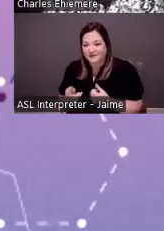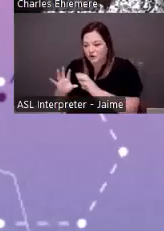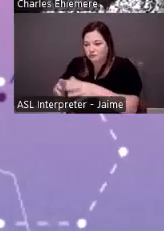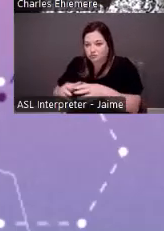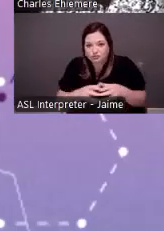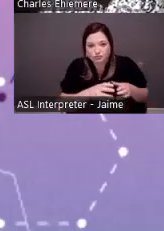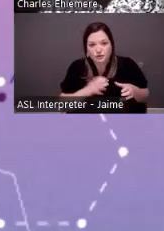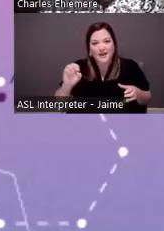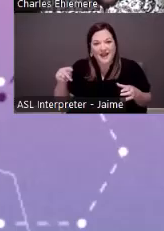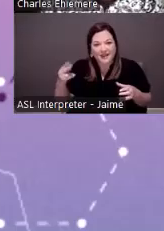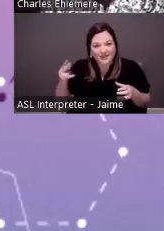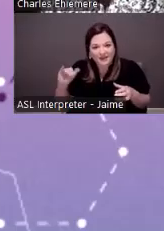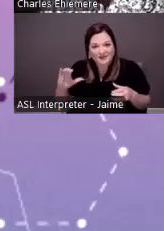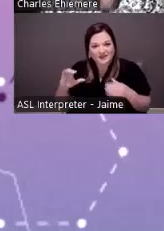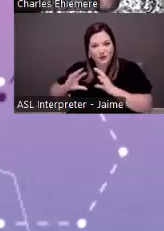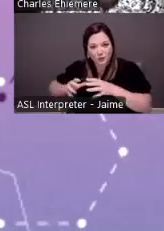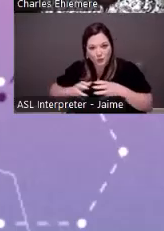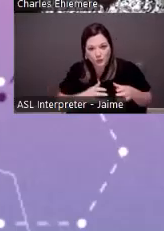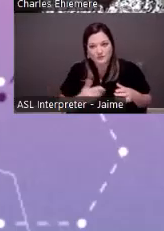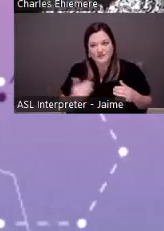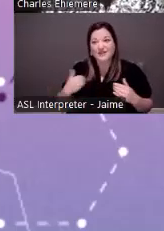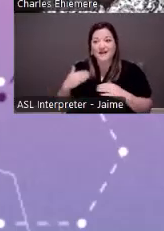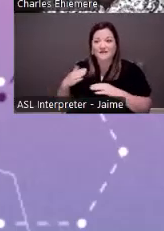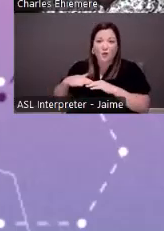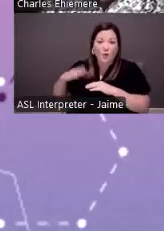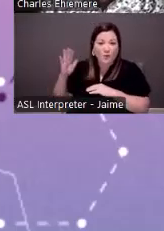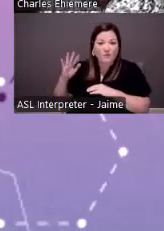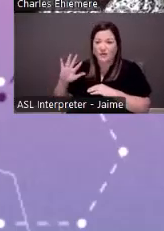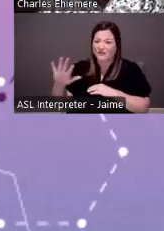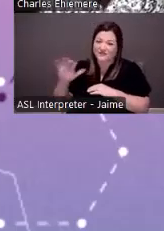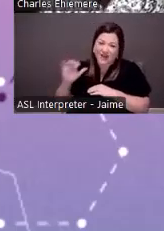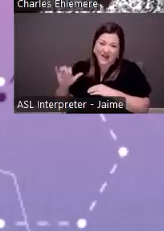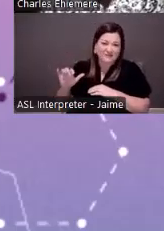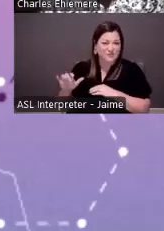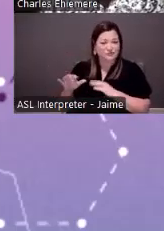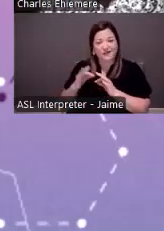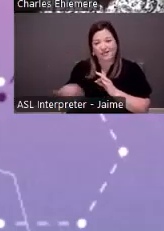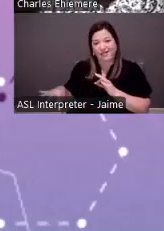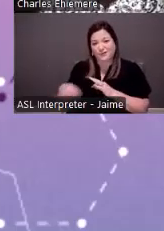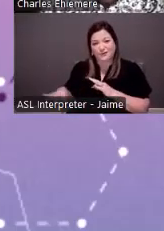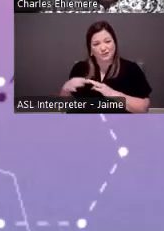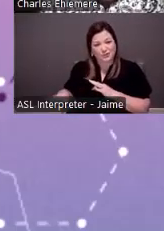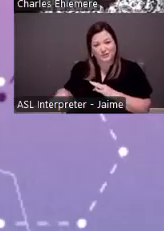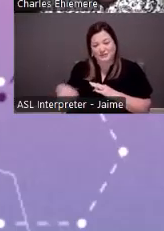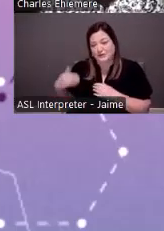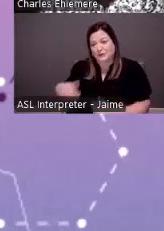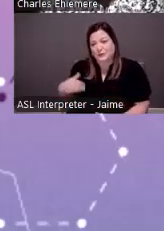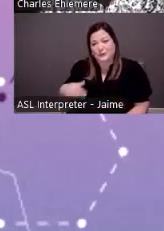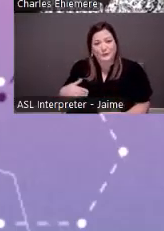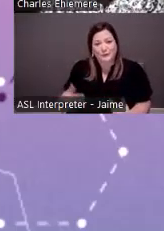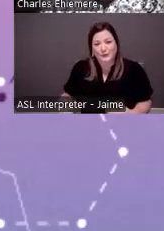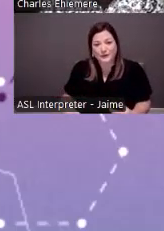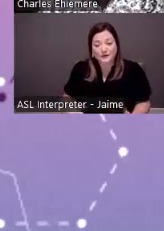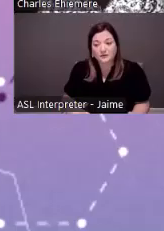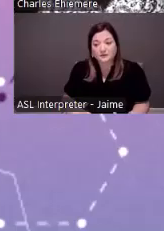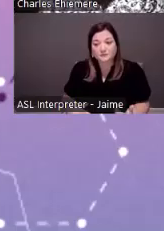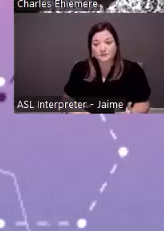and we have well over 500 languages. So no matter how you program, you'll